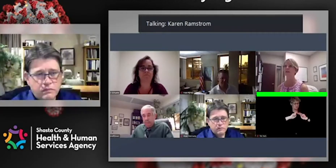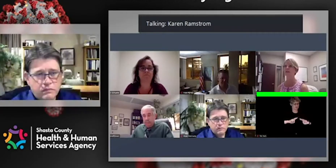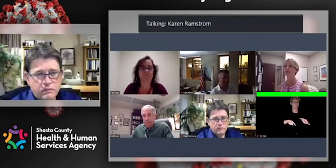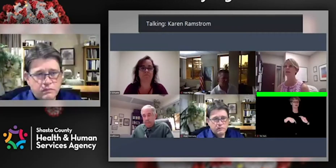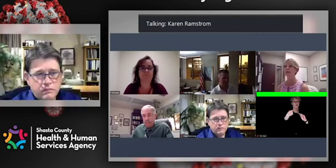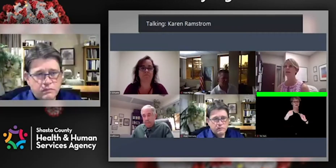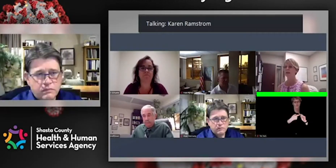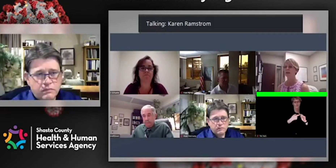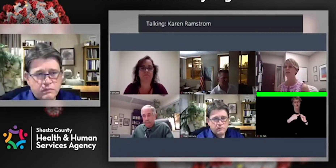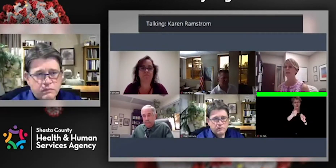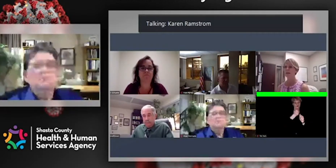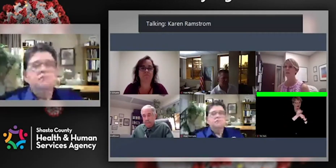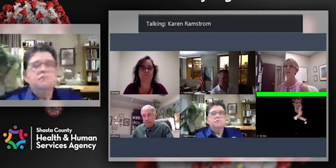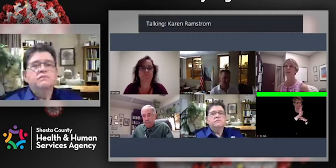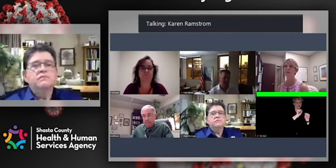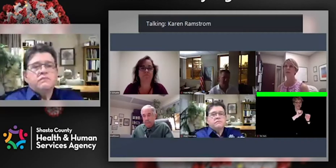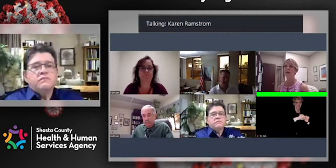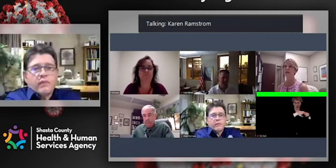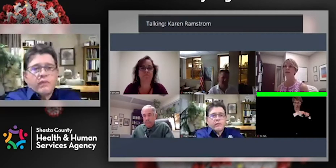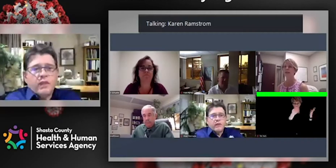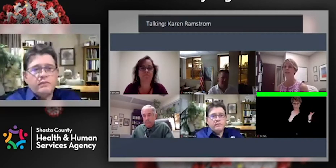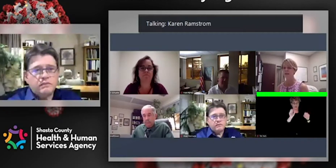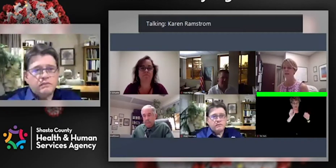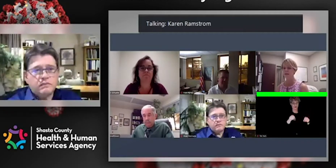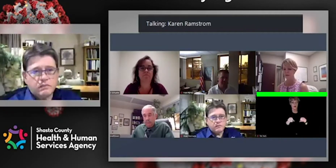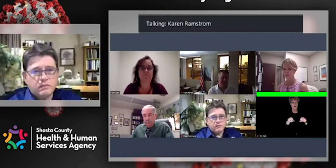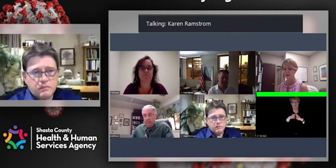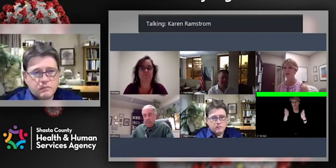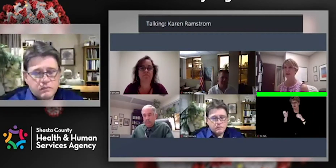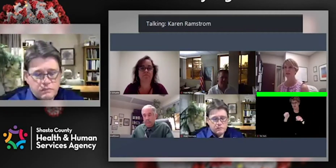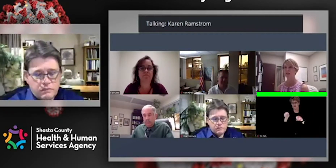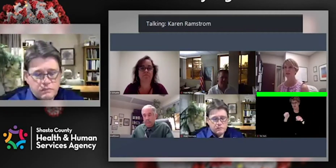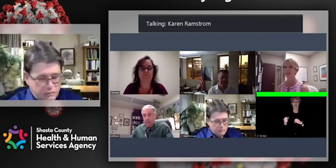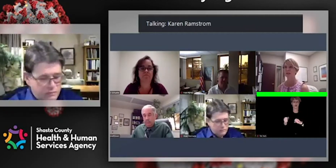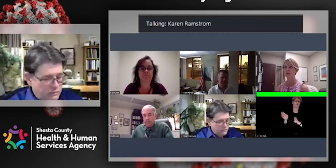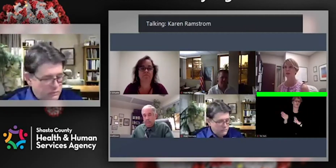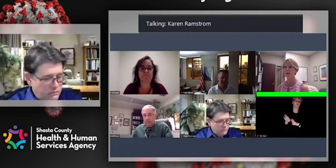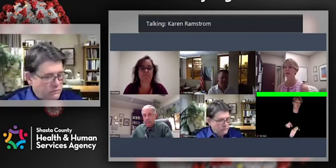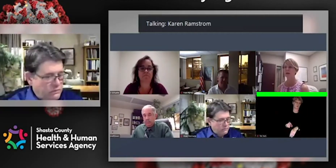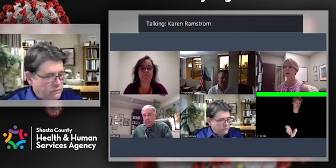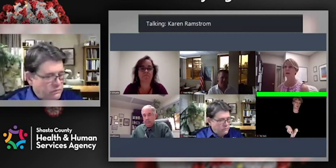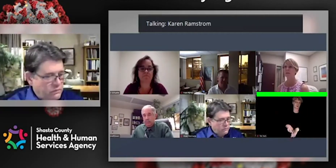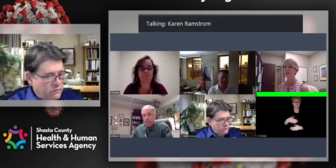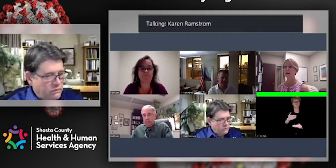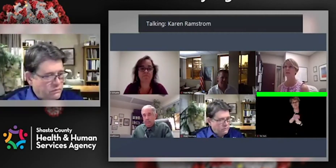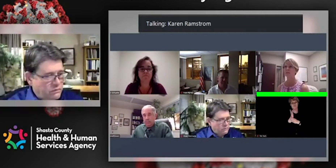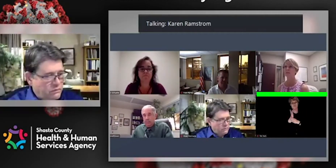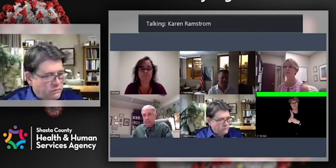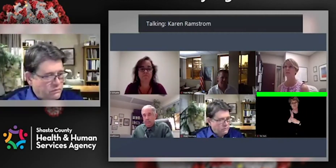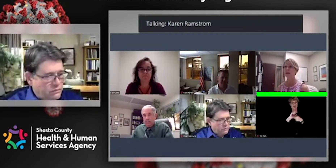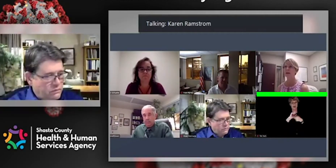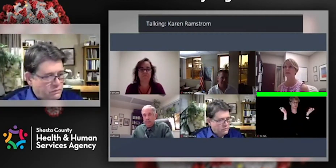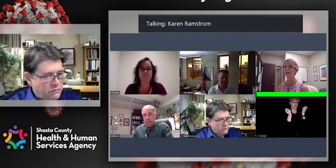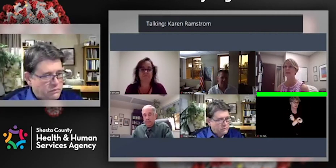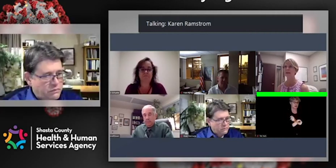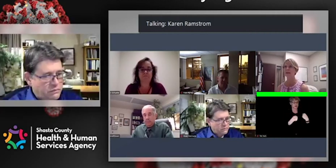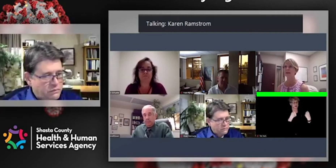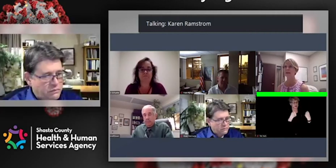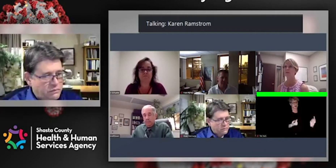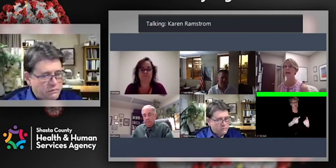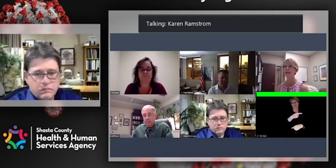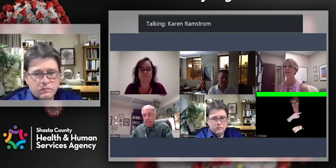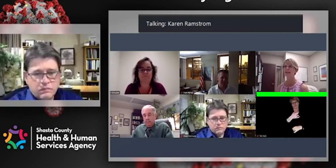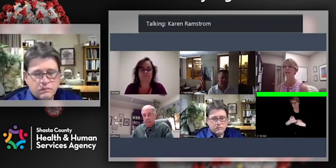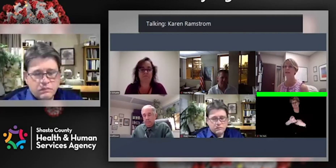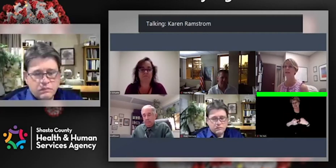industries. I think that's probably the main thing that's changed since we last met. We